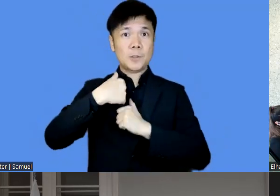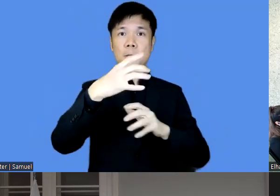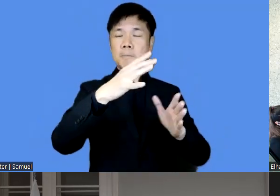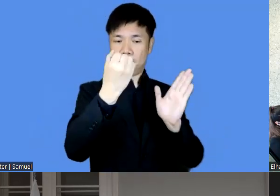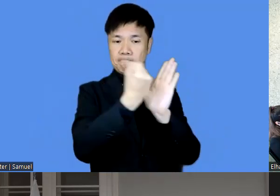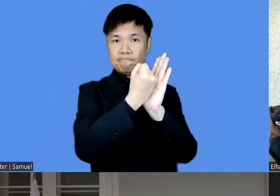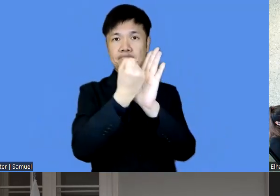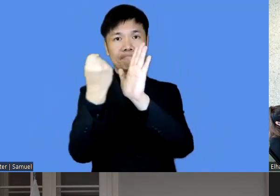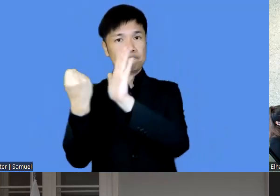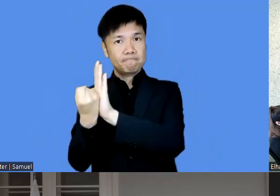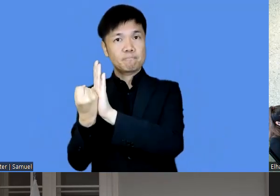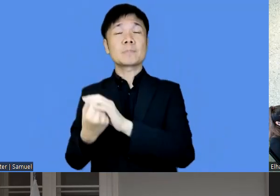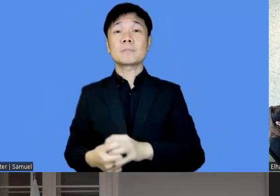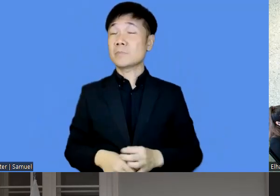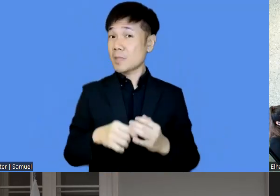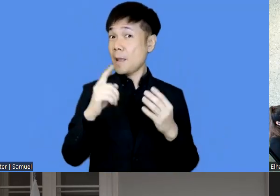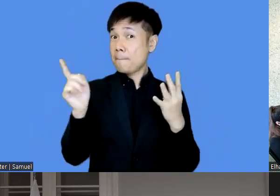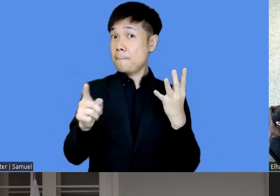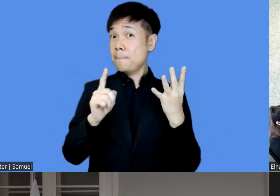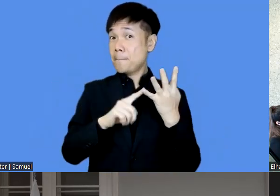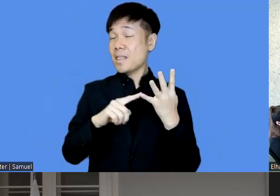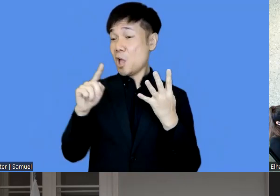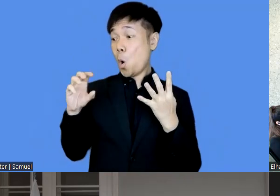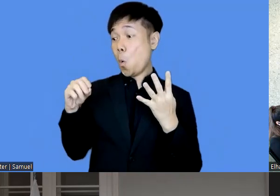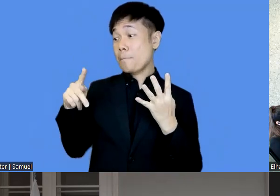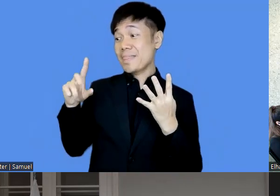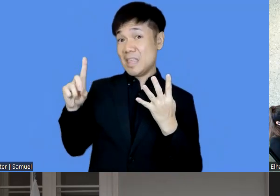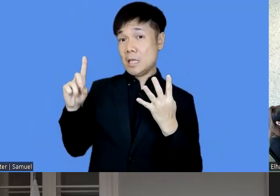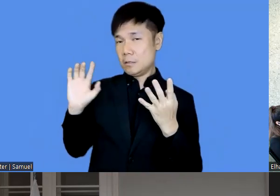ways should be found to better include OPDs in such processes.